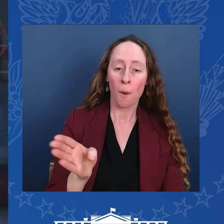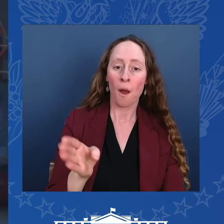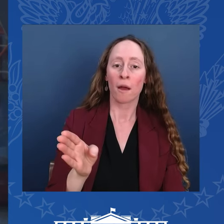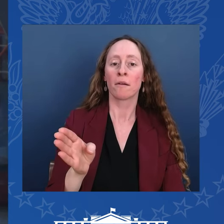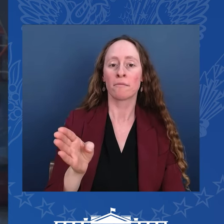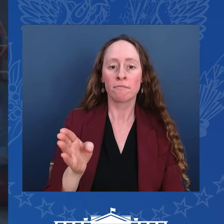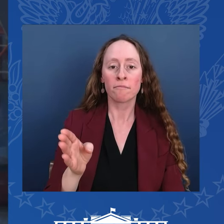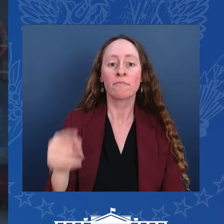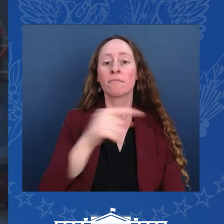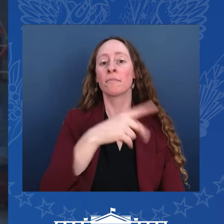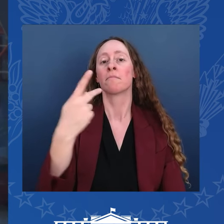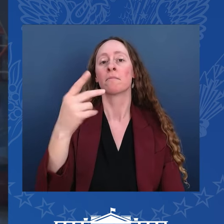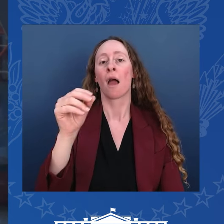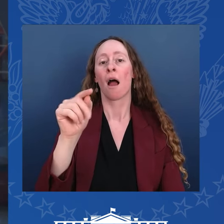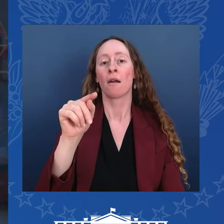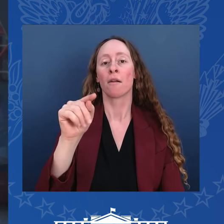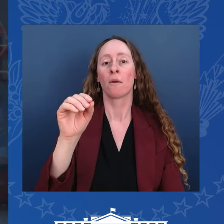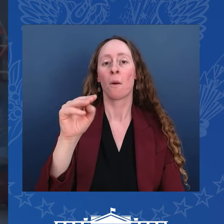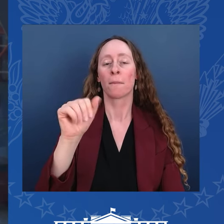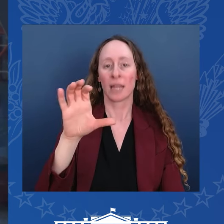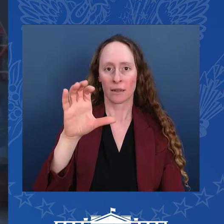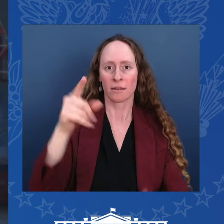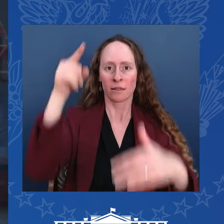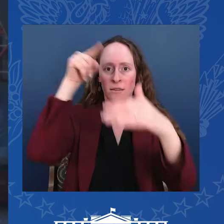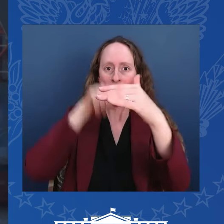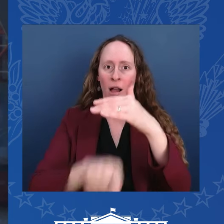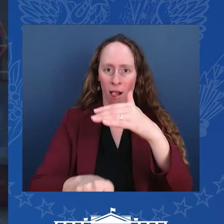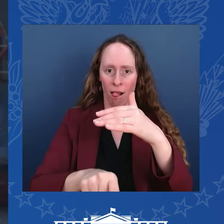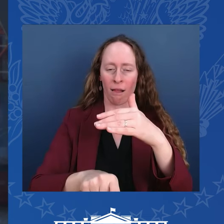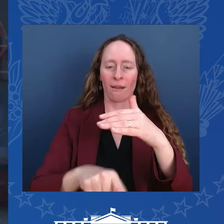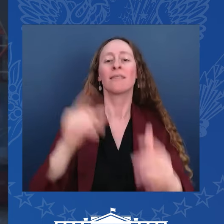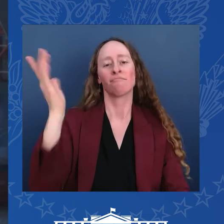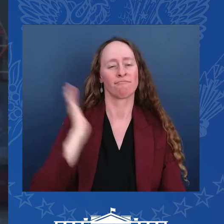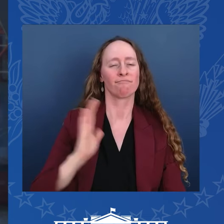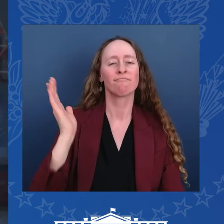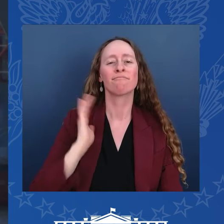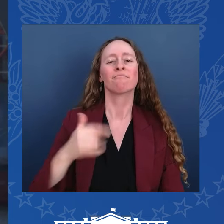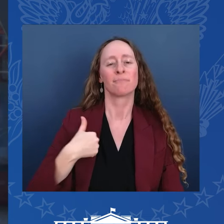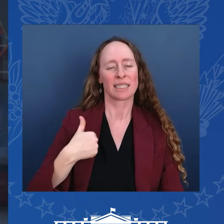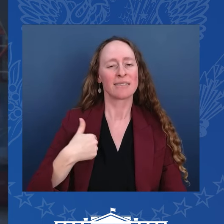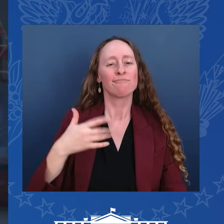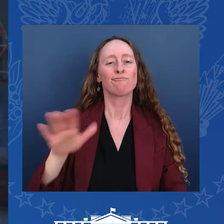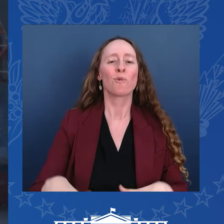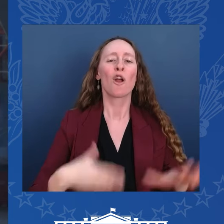every day back and forth from Wilmington to Washington. I walk through it. It's leaking.